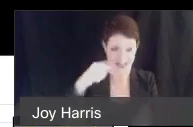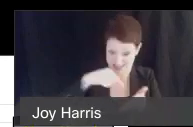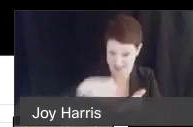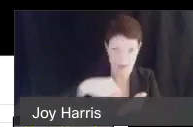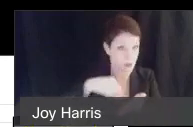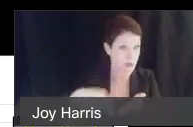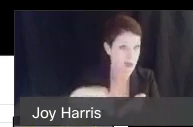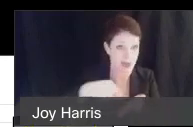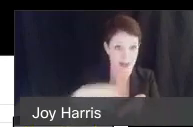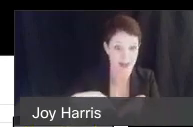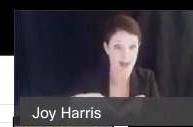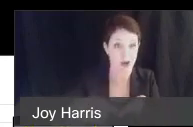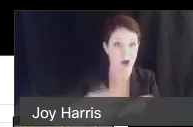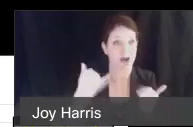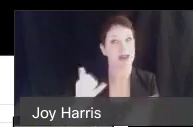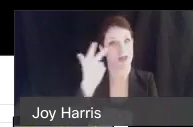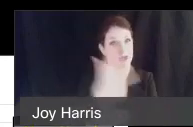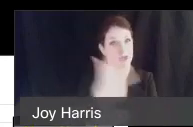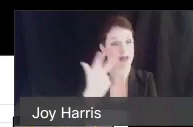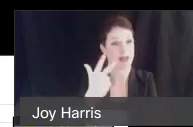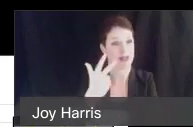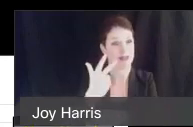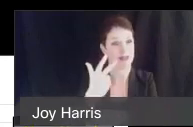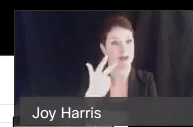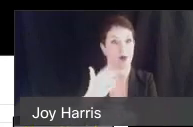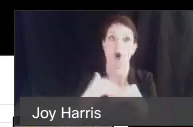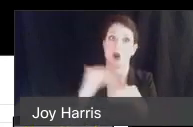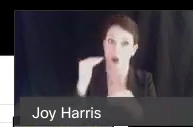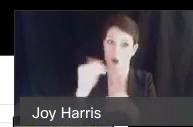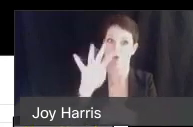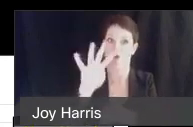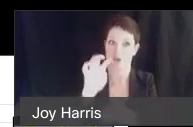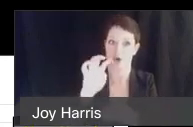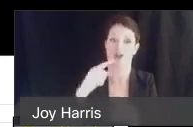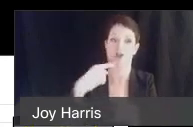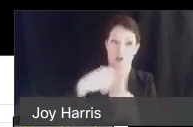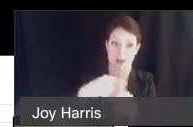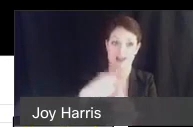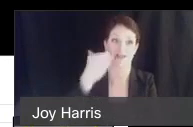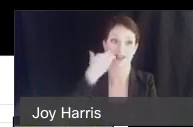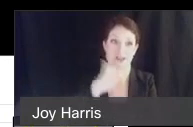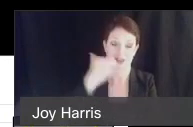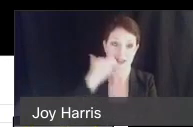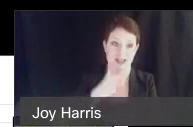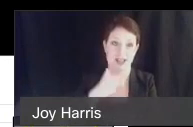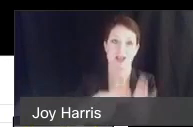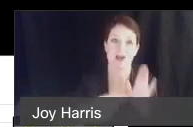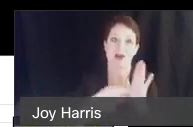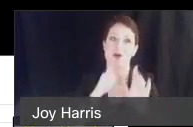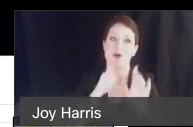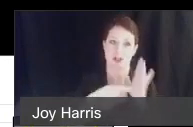now, I think, three days of over 400, well over 400 cases each day are reflected in this graph today.